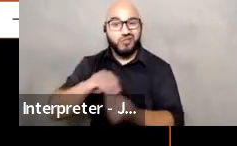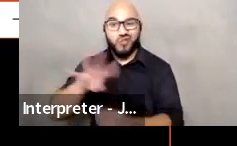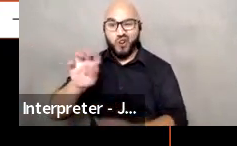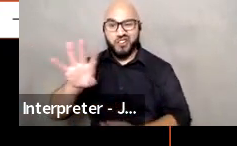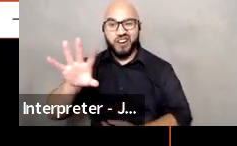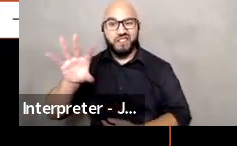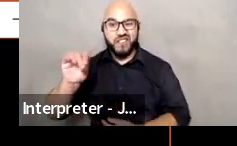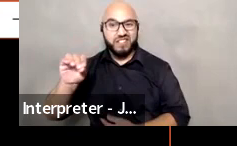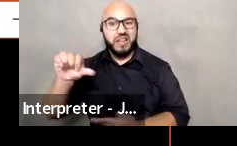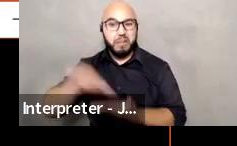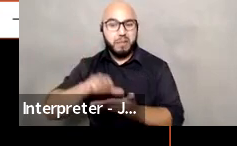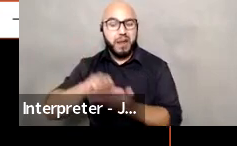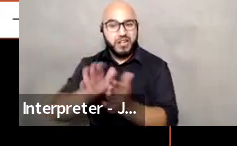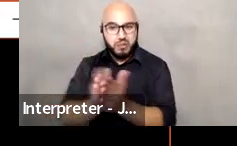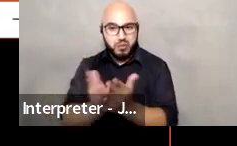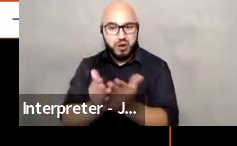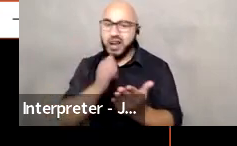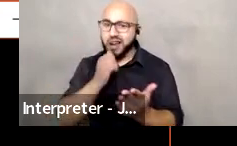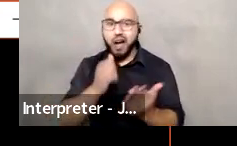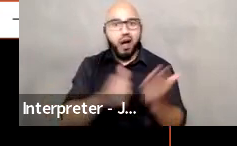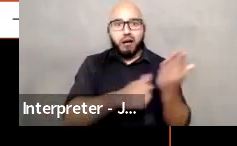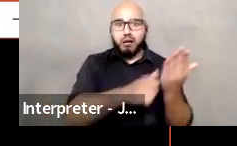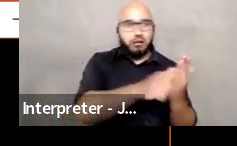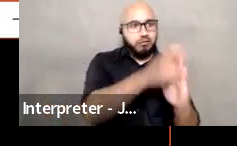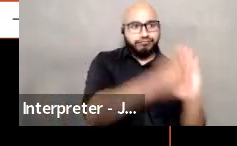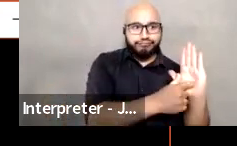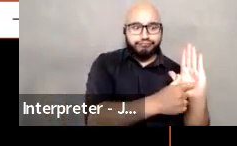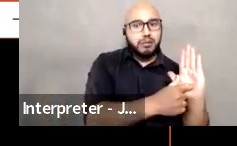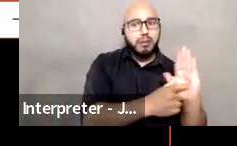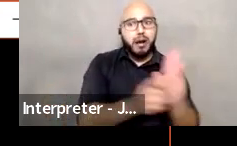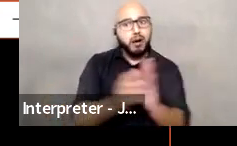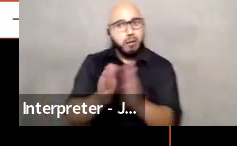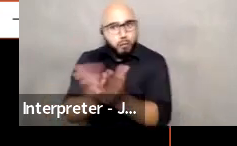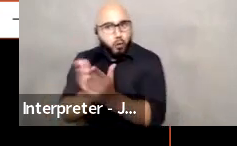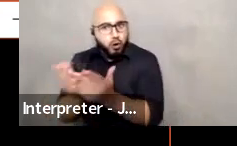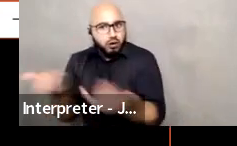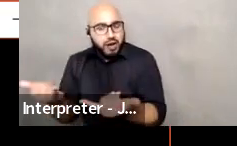Not just a piece in the New York Times, but Nikole Hannah-Jones has become a kind of.